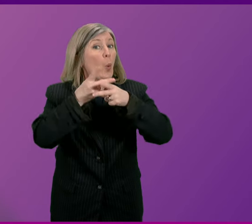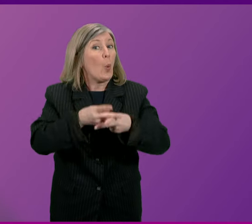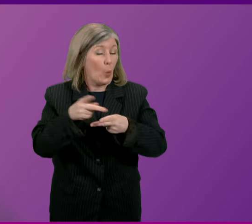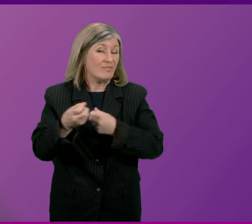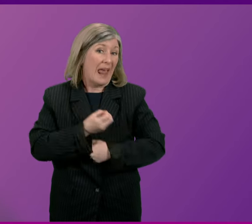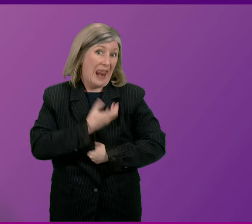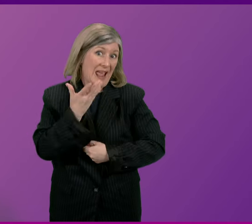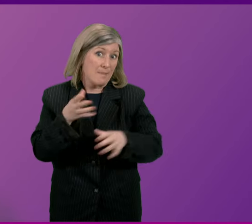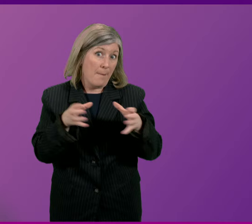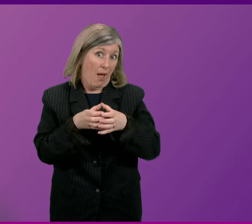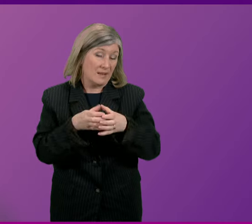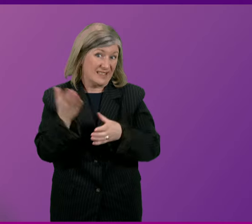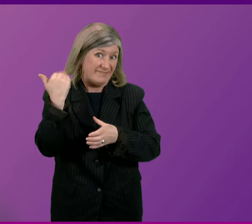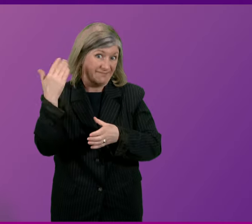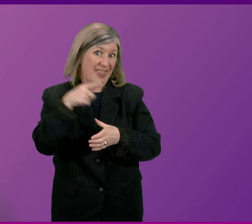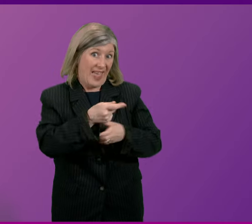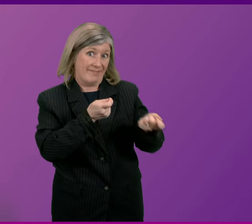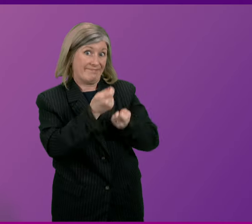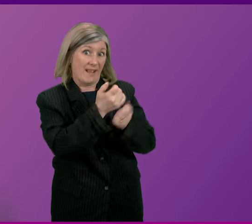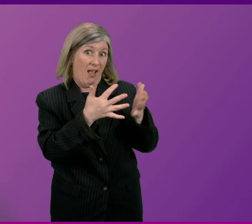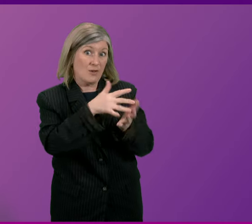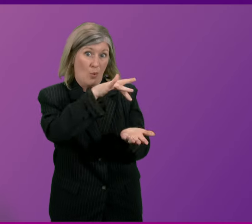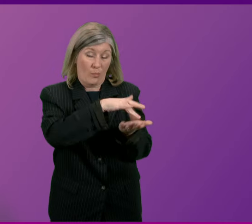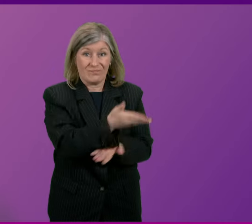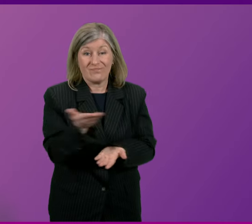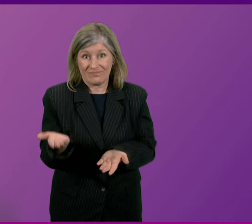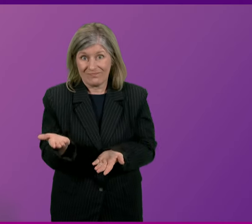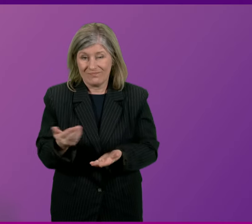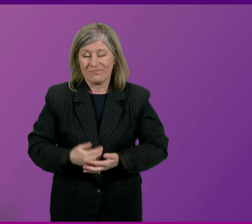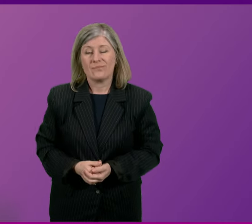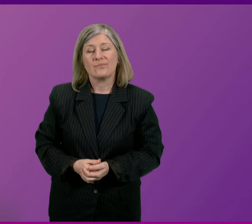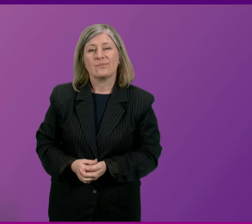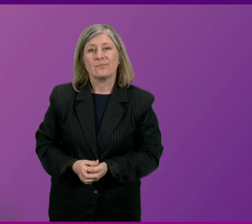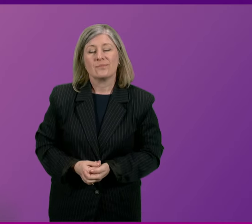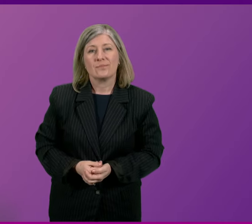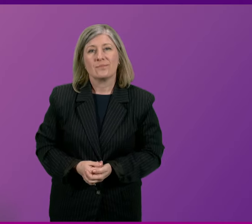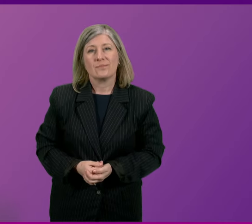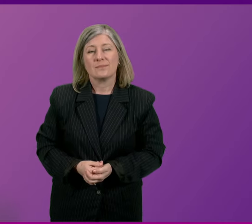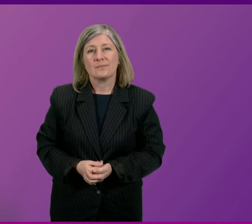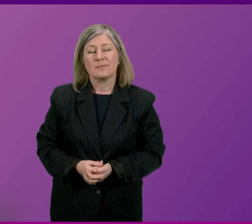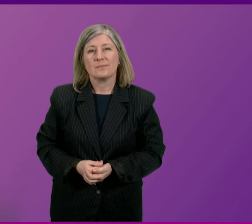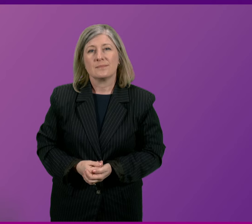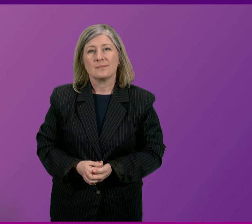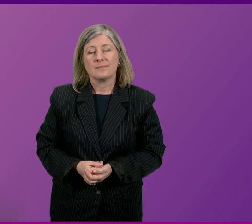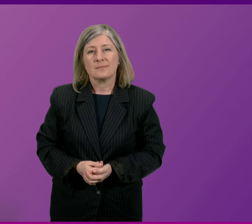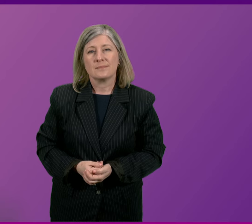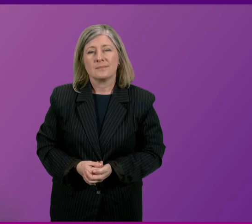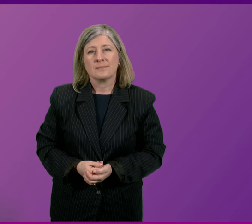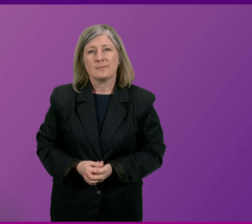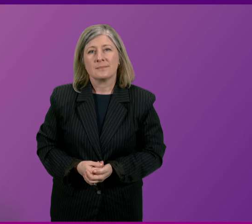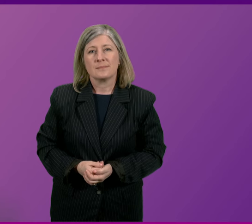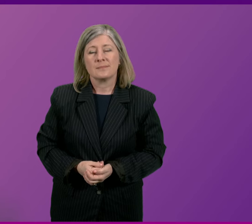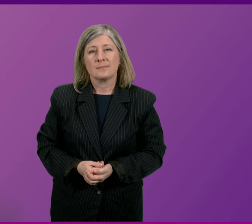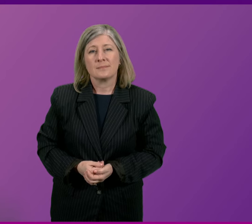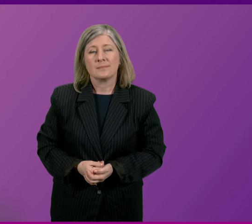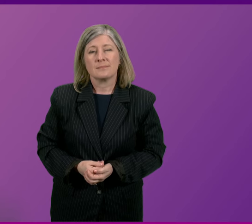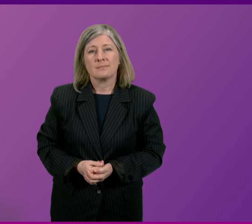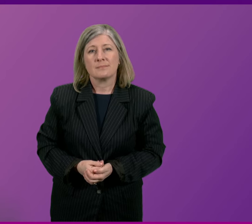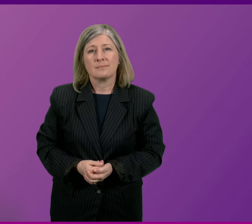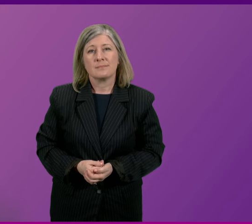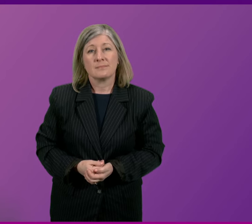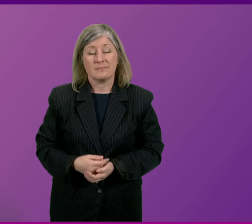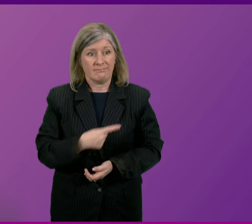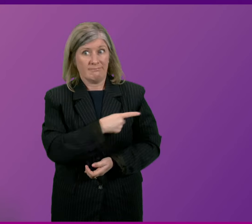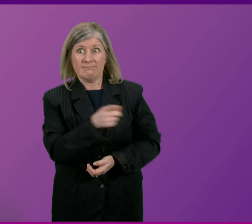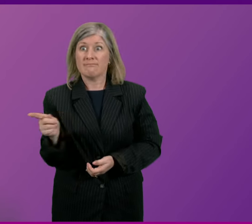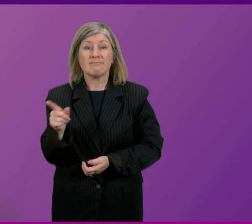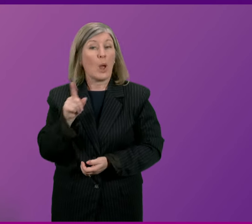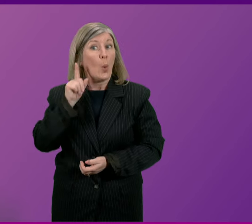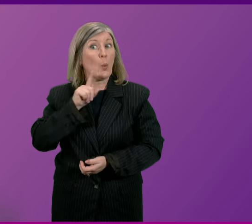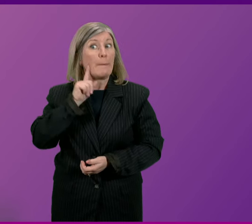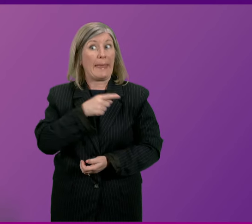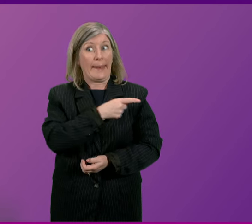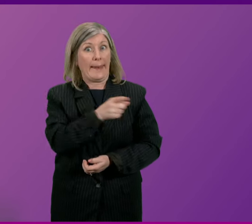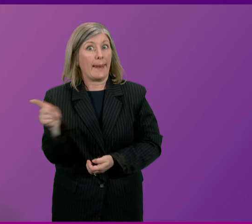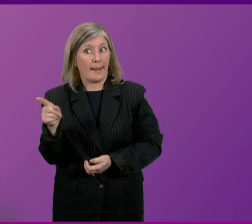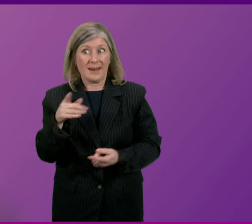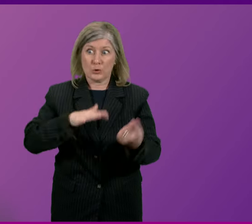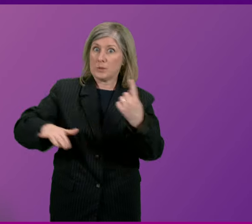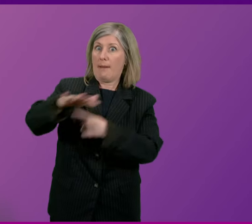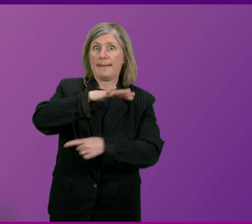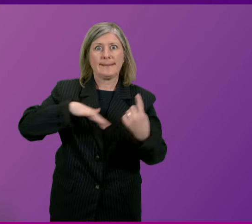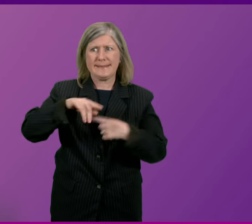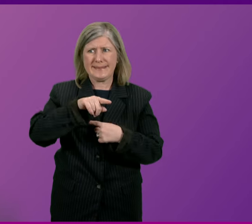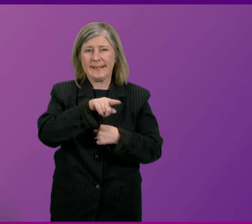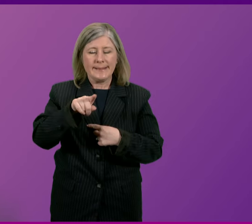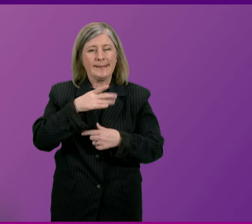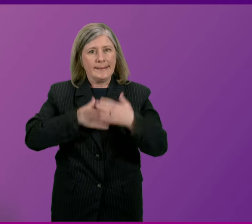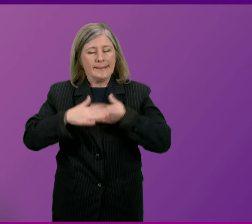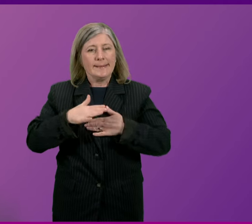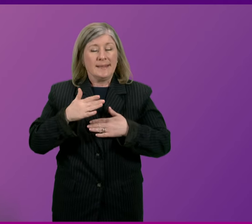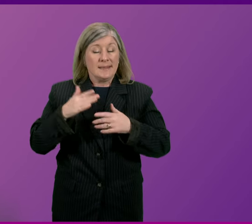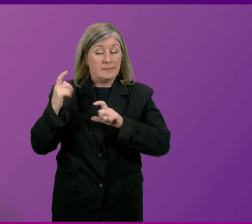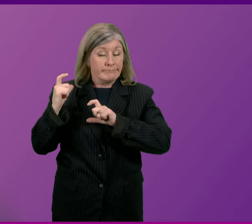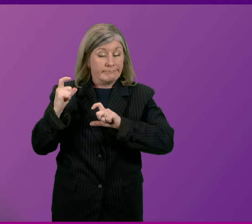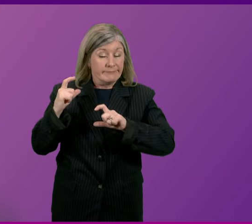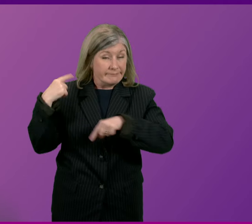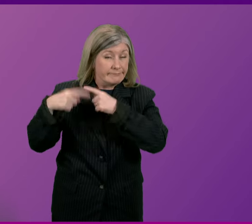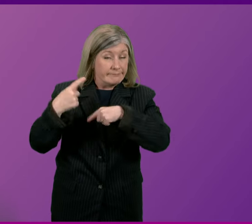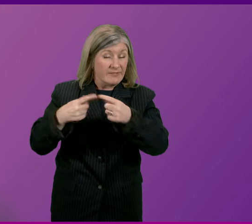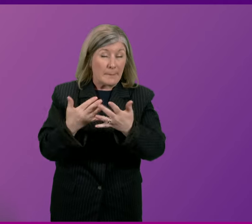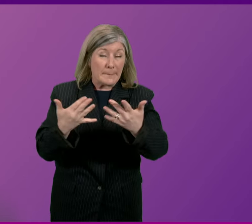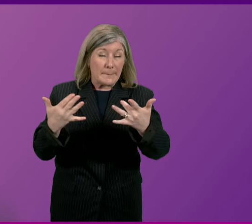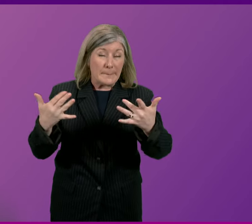the council. For many years, women in our society were persistently let down. When it was running